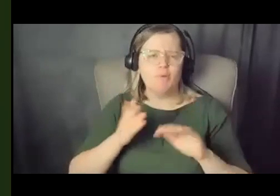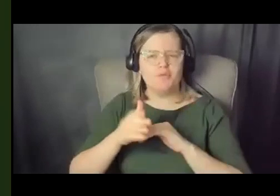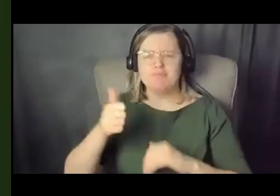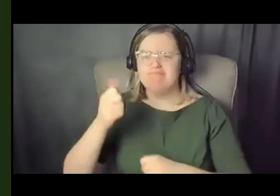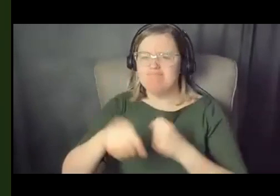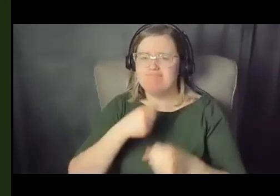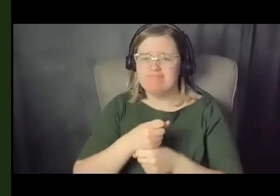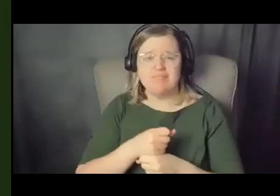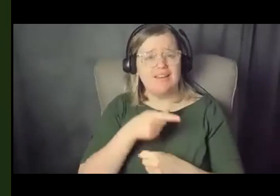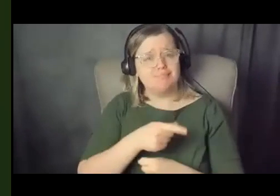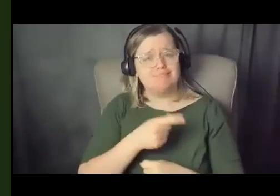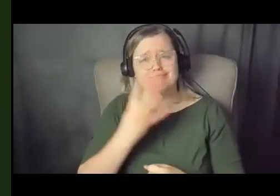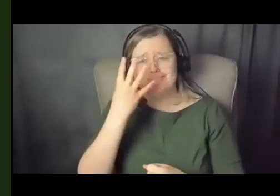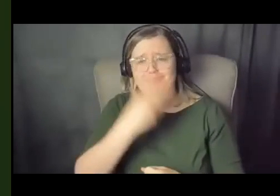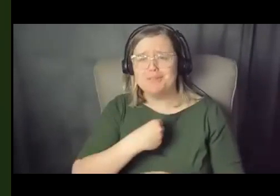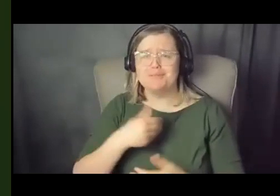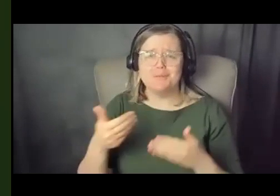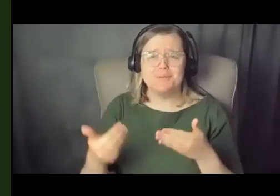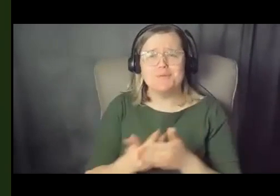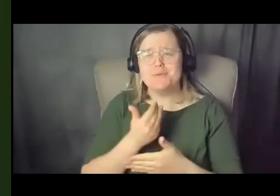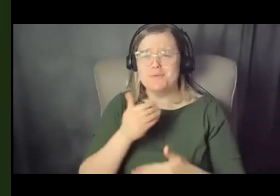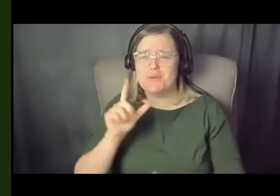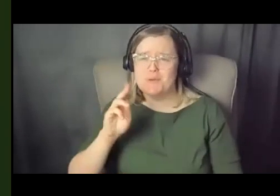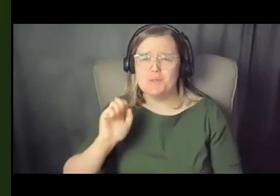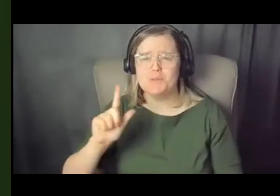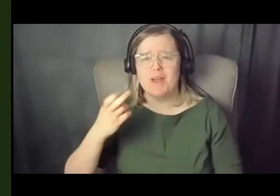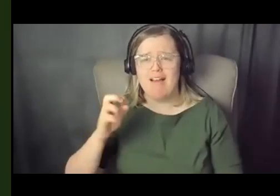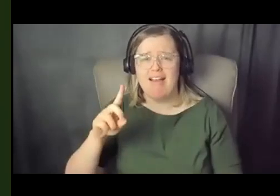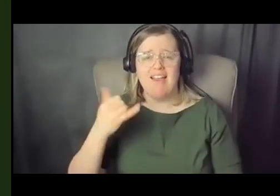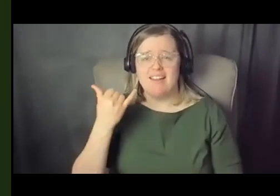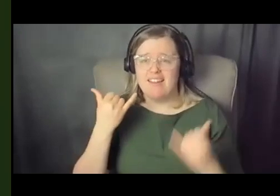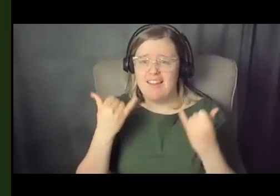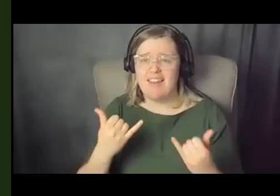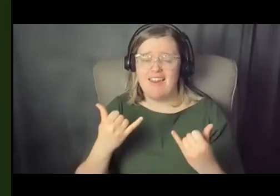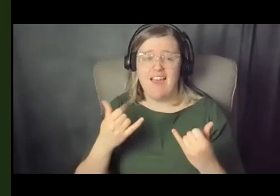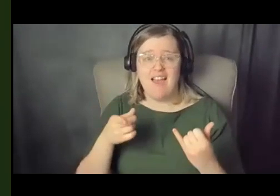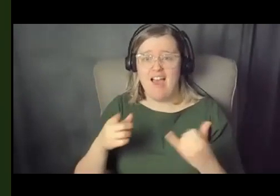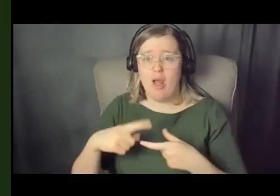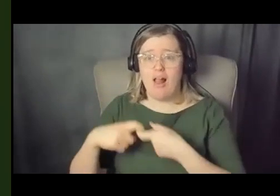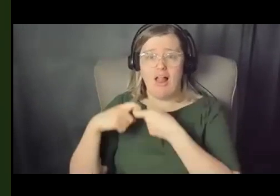Coming into a lovely new trail led like this, saying we are going to take it over for construction can be quite